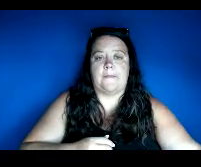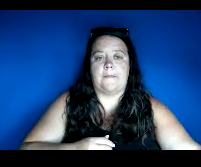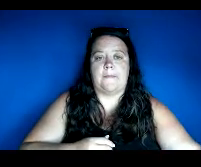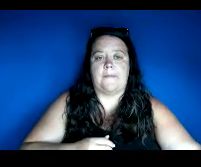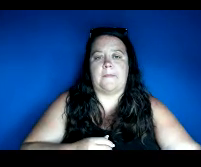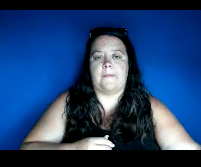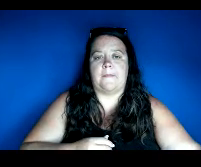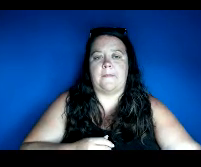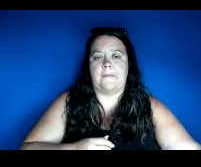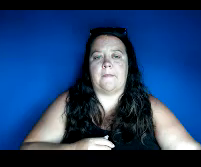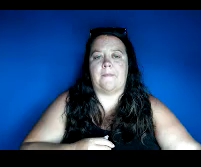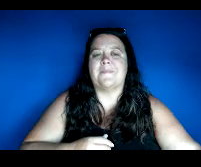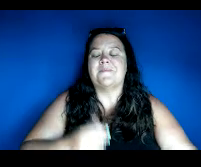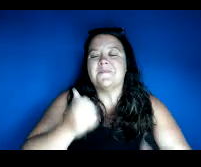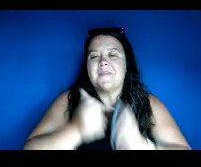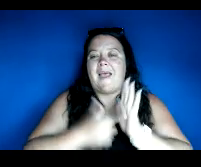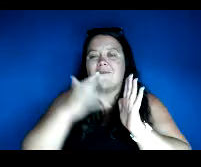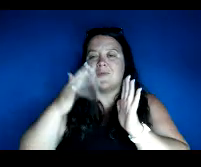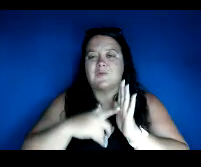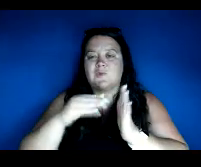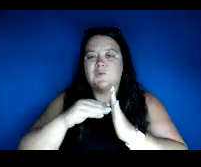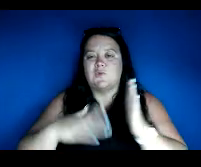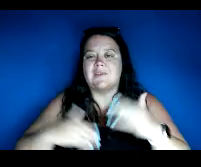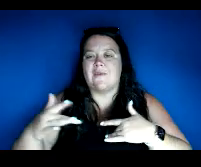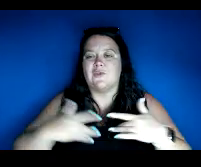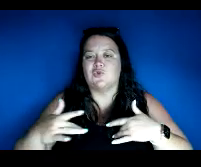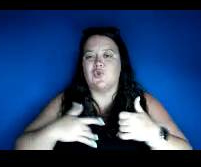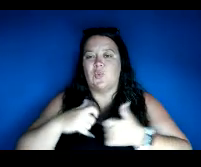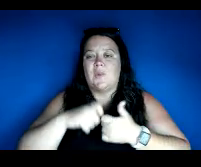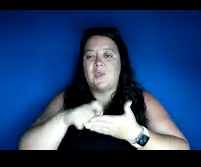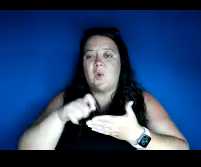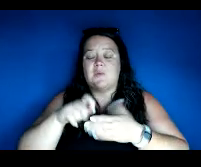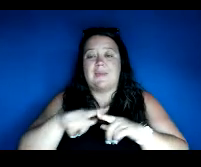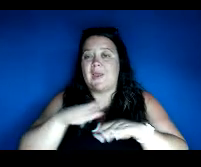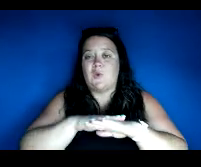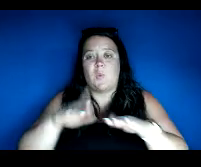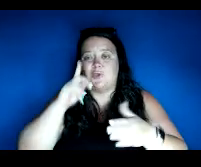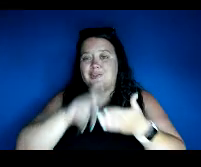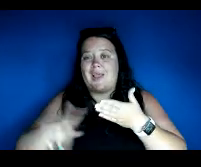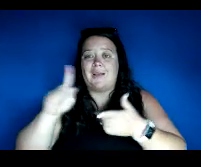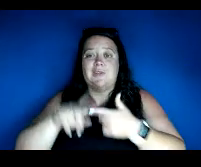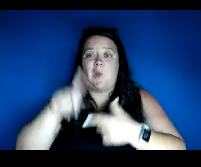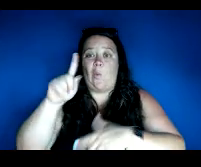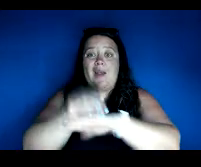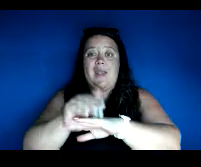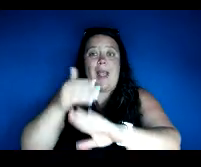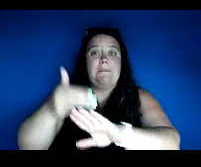but they don't check them until the night before, you know, an exam or something like that, after they've been uploaded for four weeks.